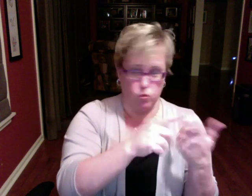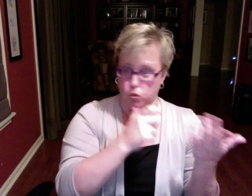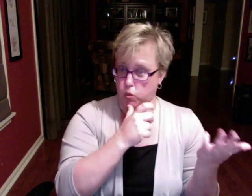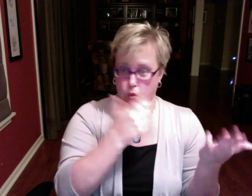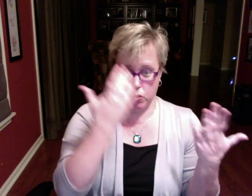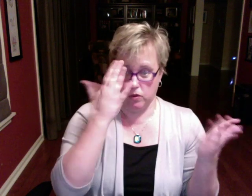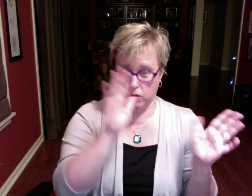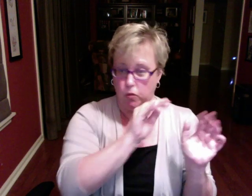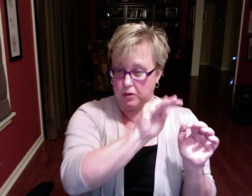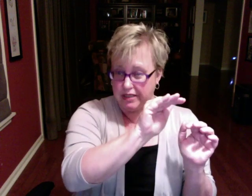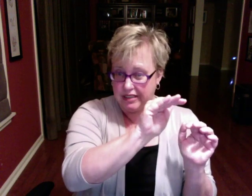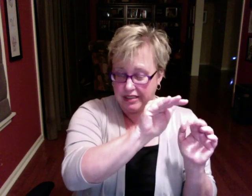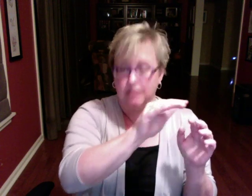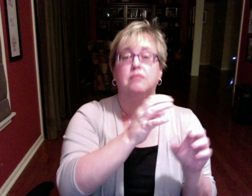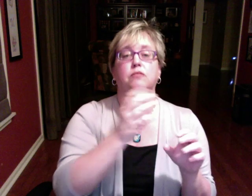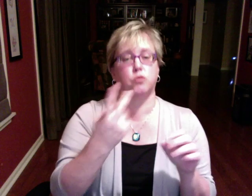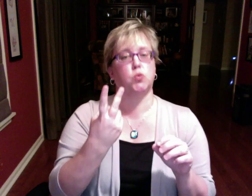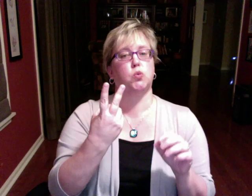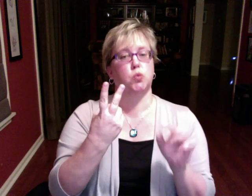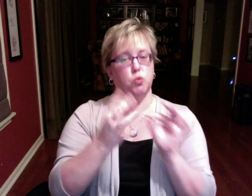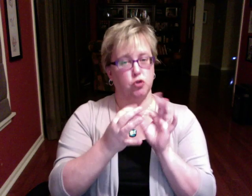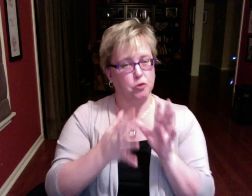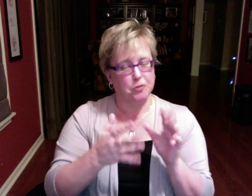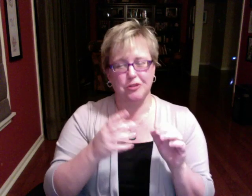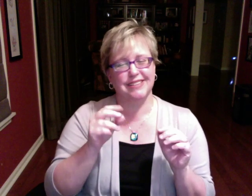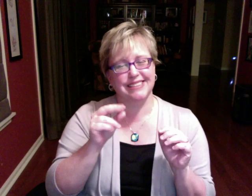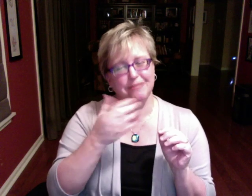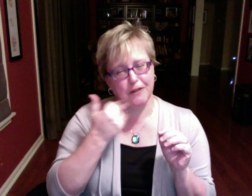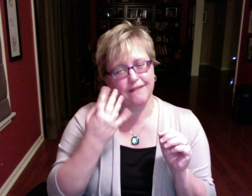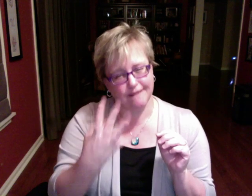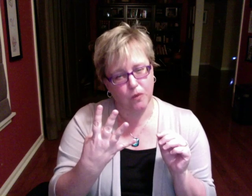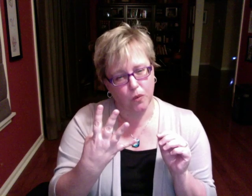Exactly who he contacted, or how he did it - I don’t know. They eventually agreed to 2 interpreters. We kept pushing for 4 interpreters.